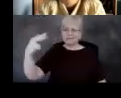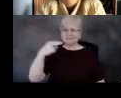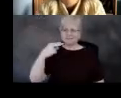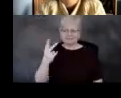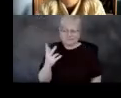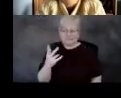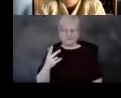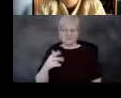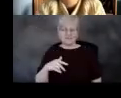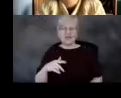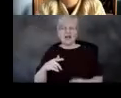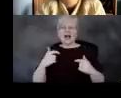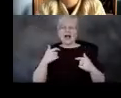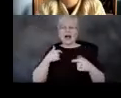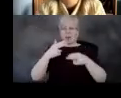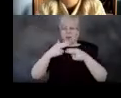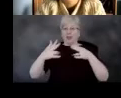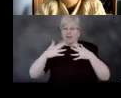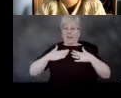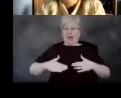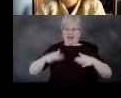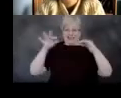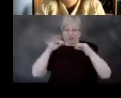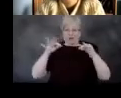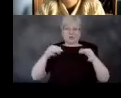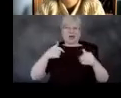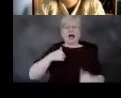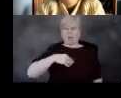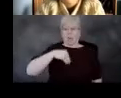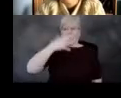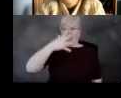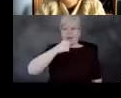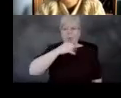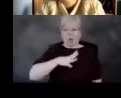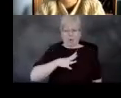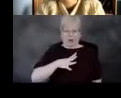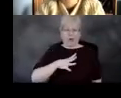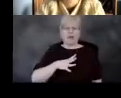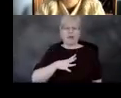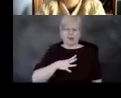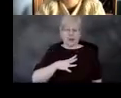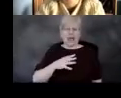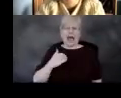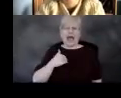17:26:22 description, I am a white woman. I have some really big curly hair and some